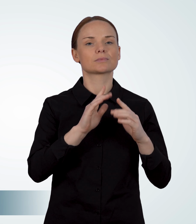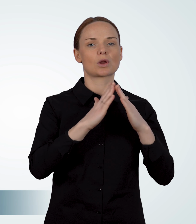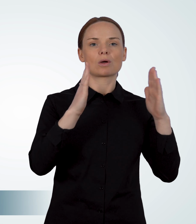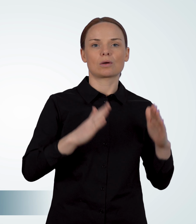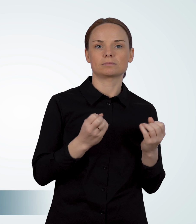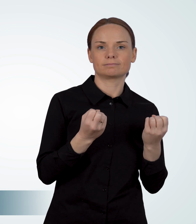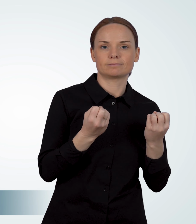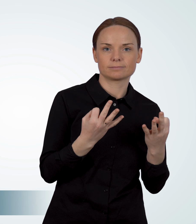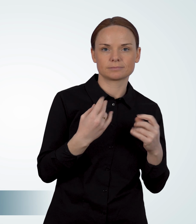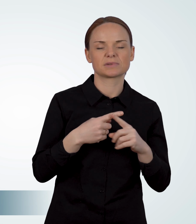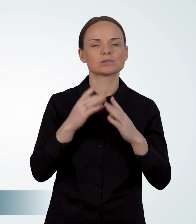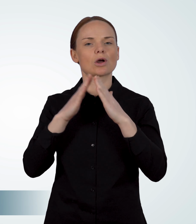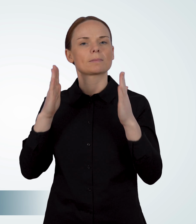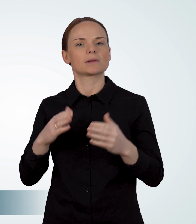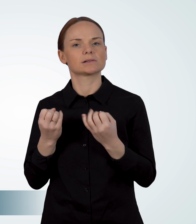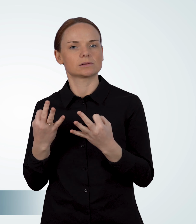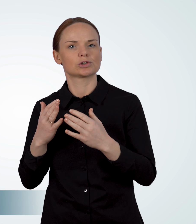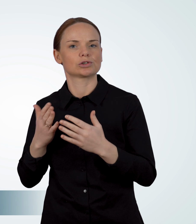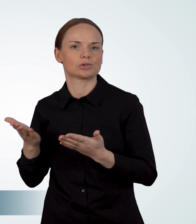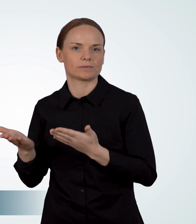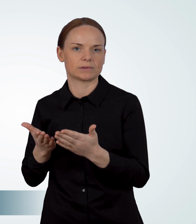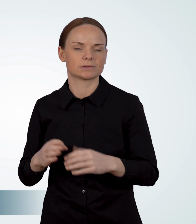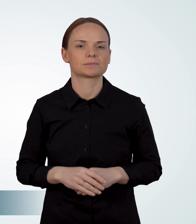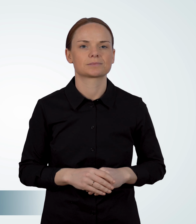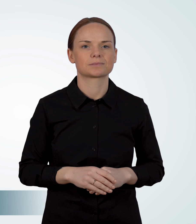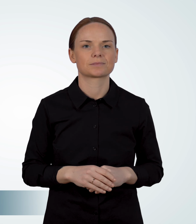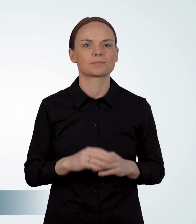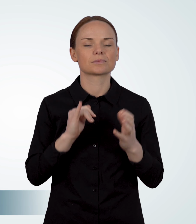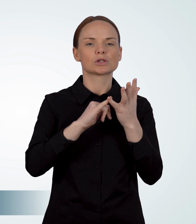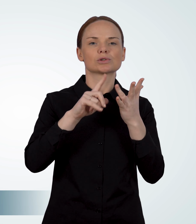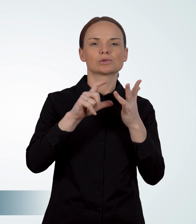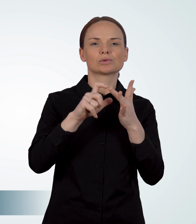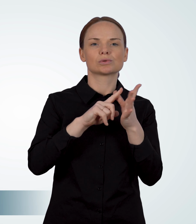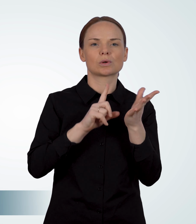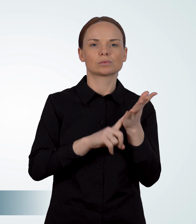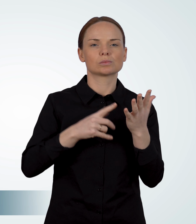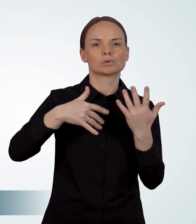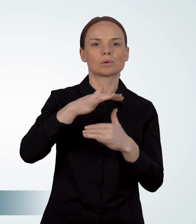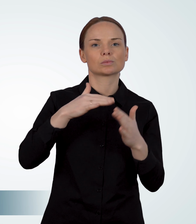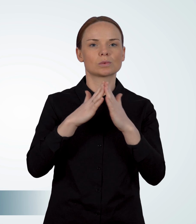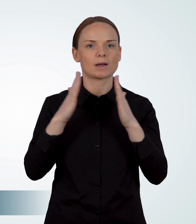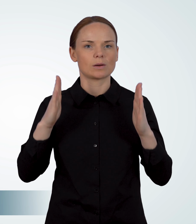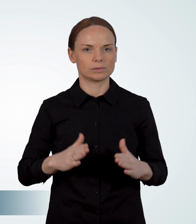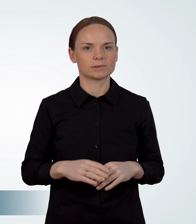• homelessness and homelessness services • social housing